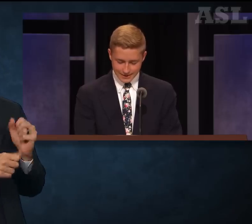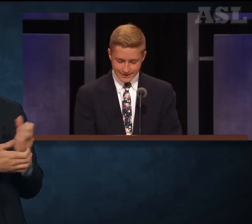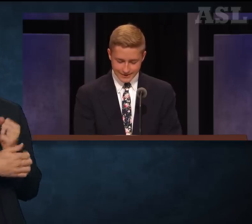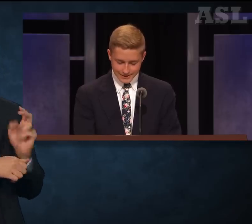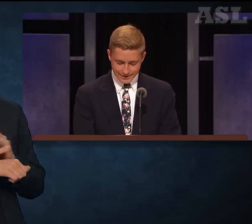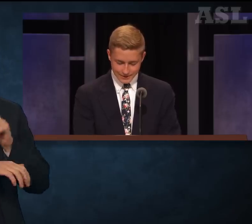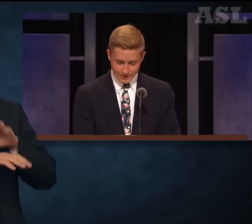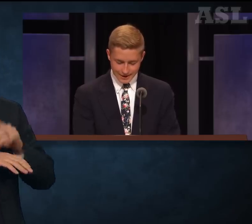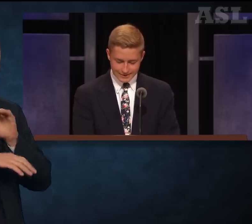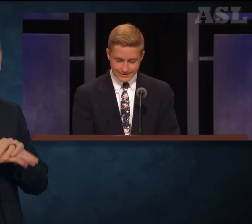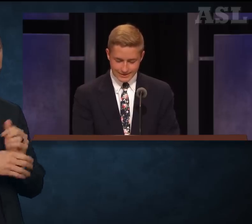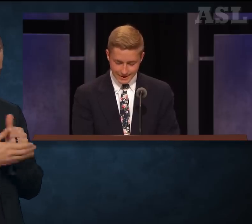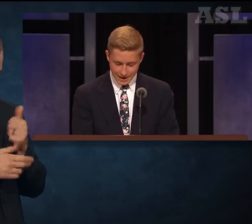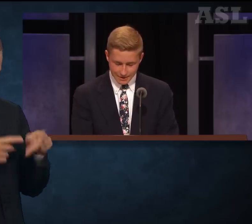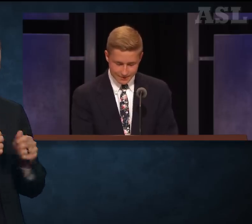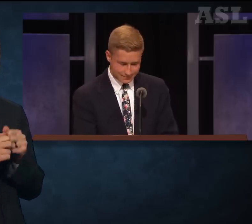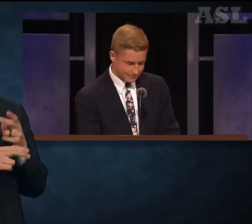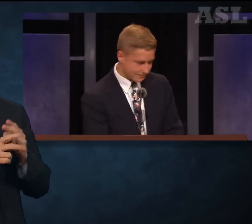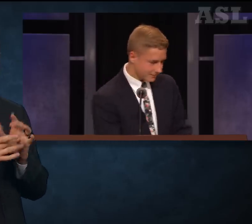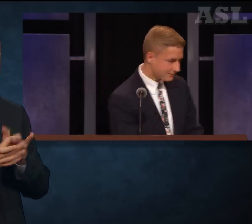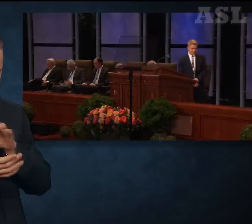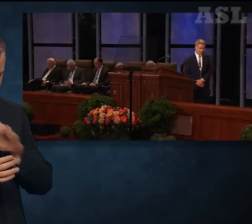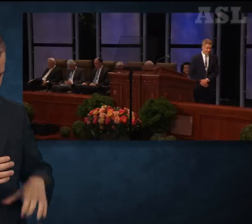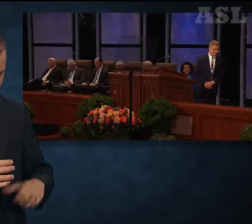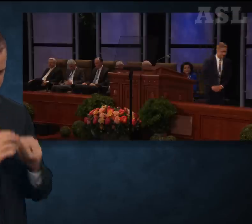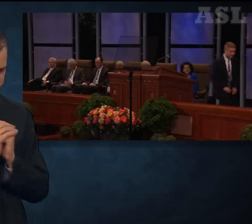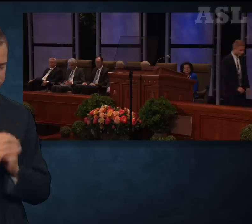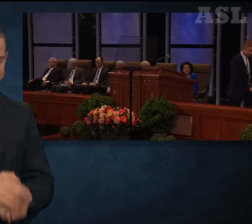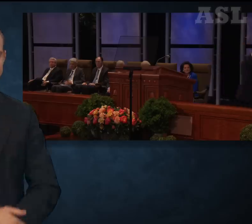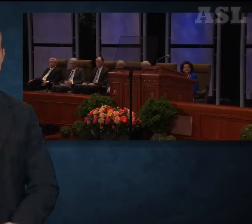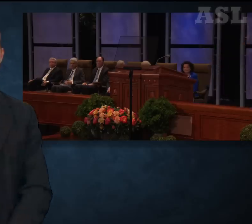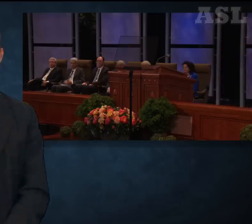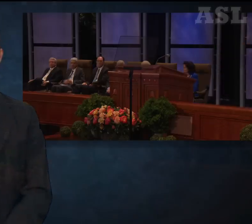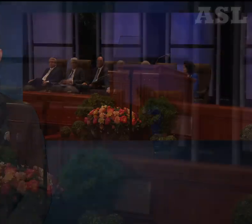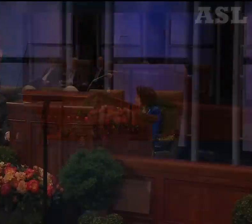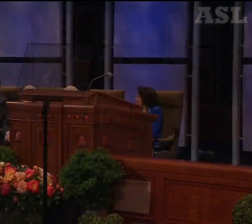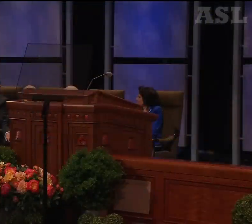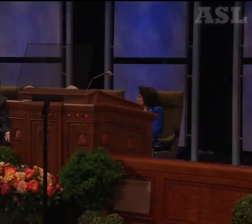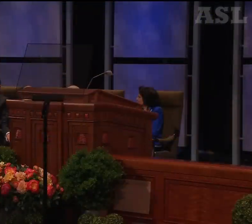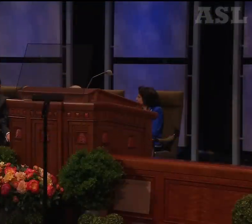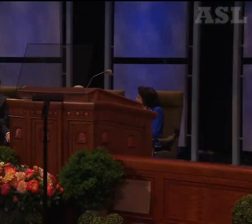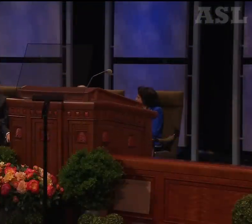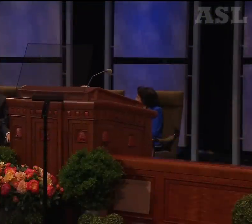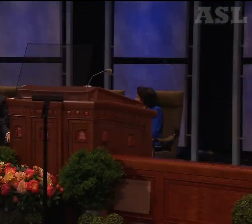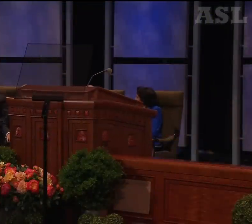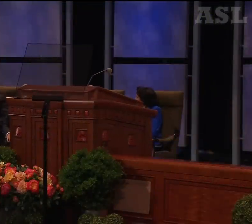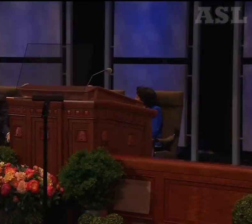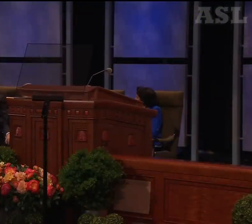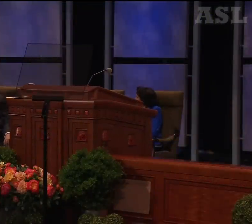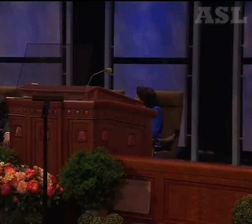BLESS THAT WE CAN USE THESE